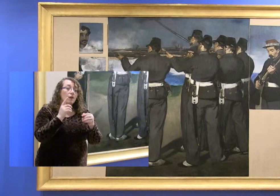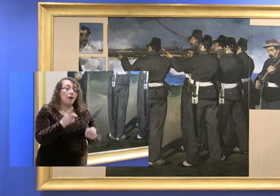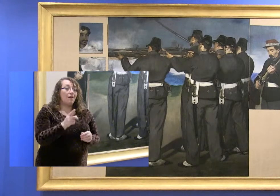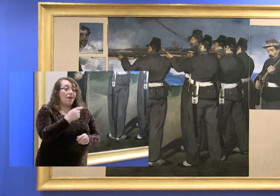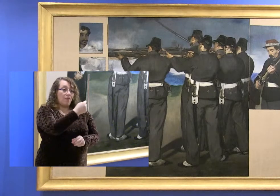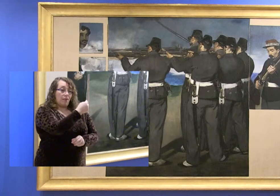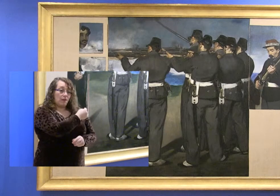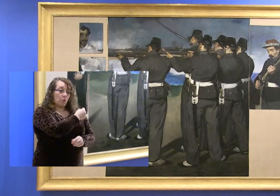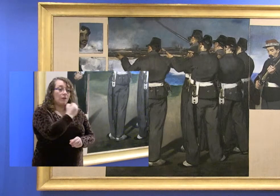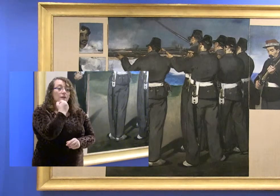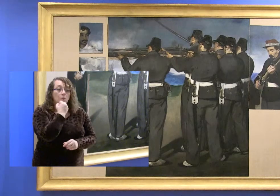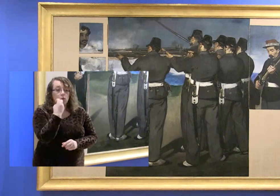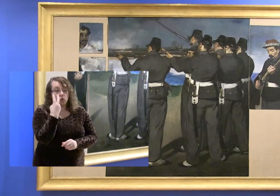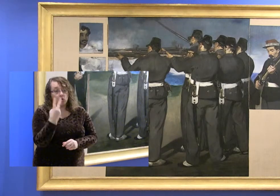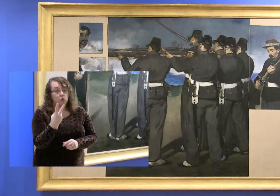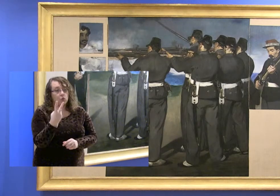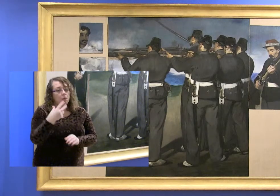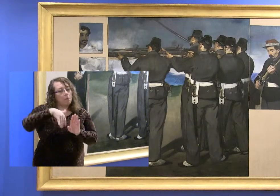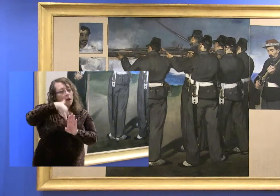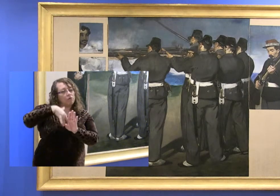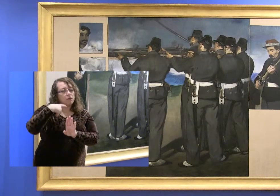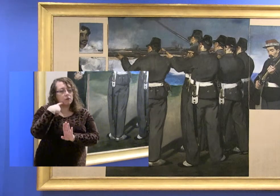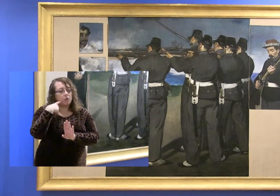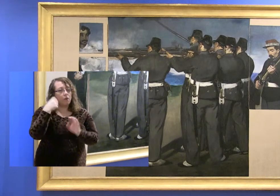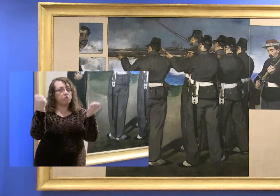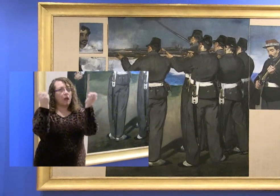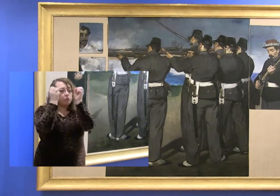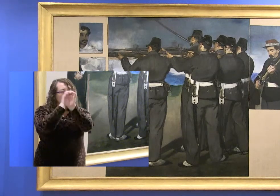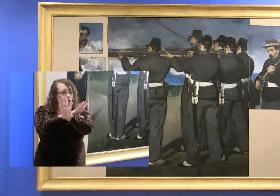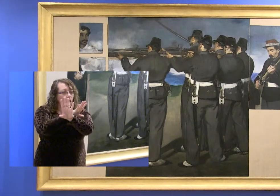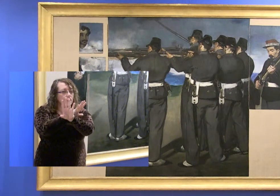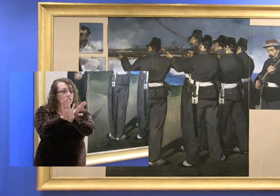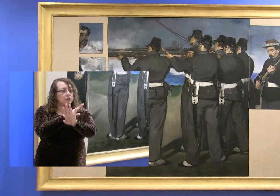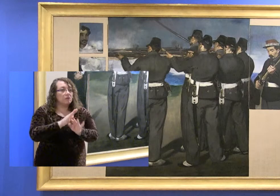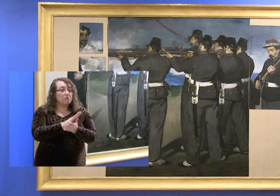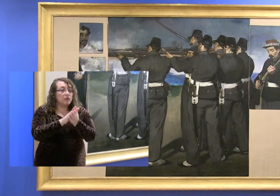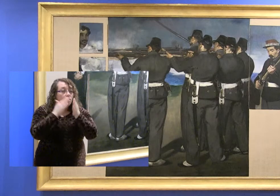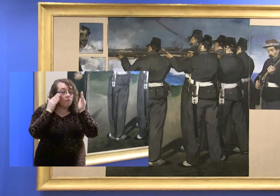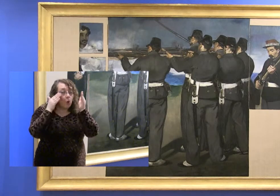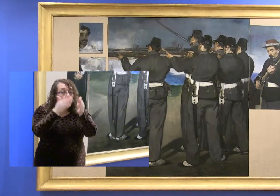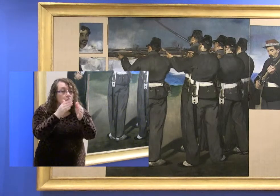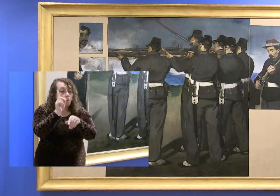has a very simple abstracted background so nothing distracts us from the firing squad. They're standing